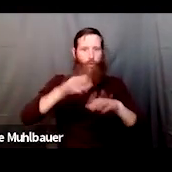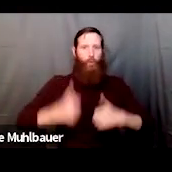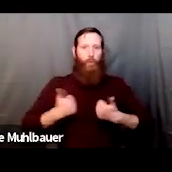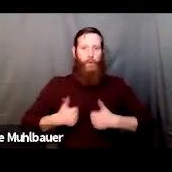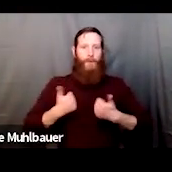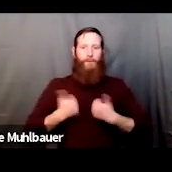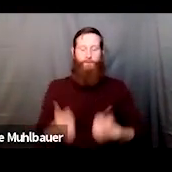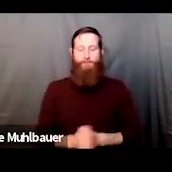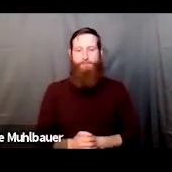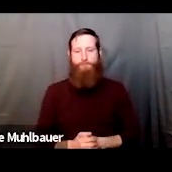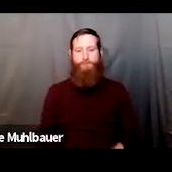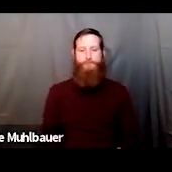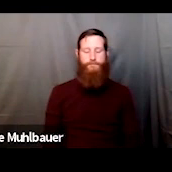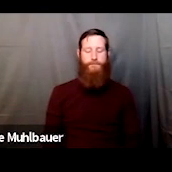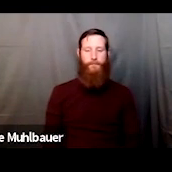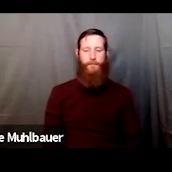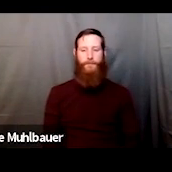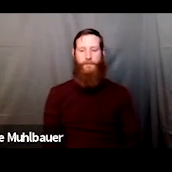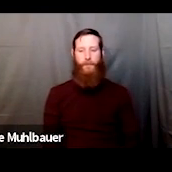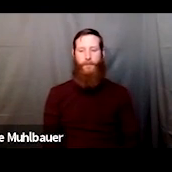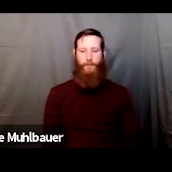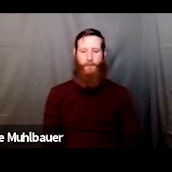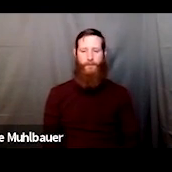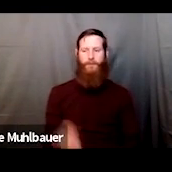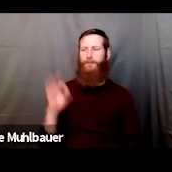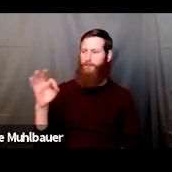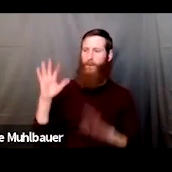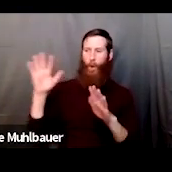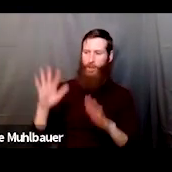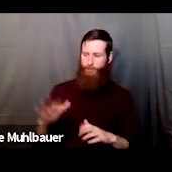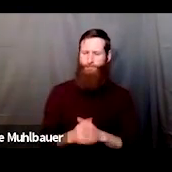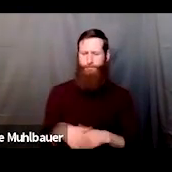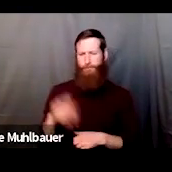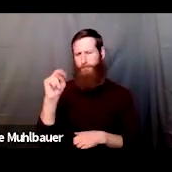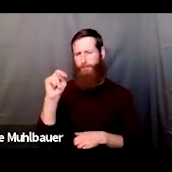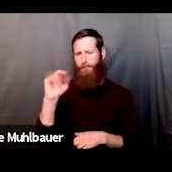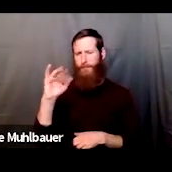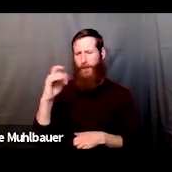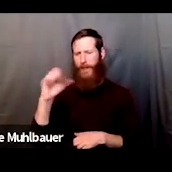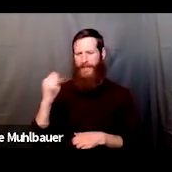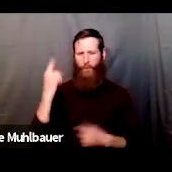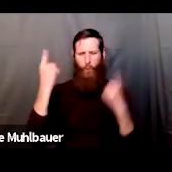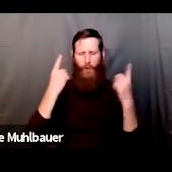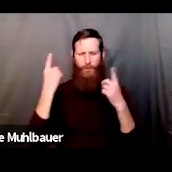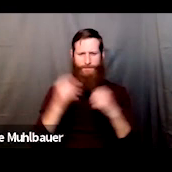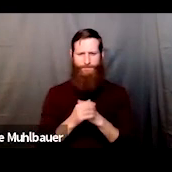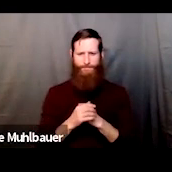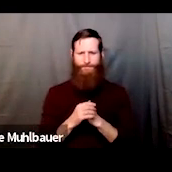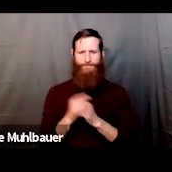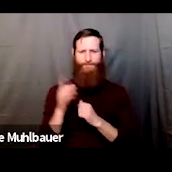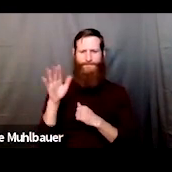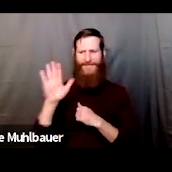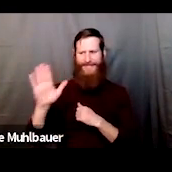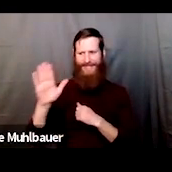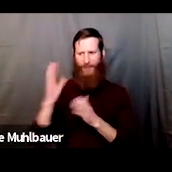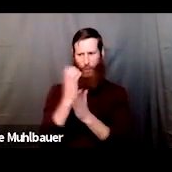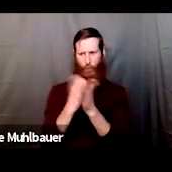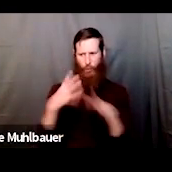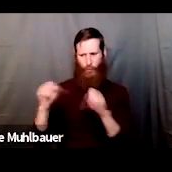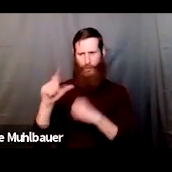Nicholas is wondering if his beacon from 2012 is "outdated" in today's world.